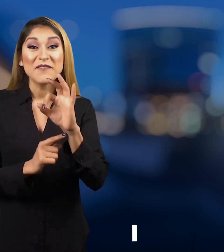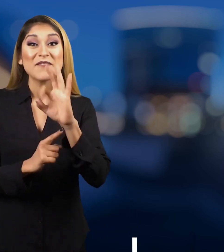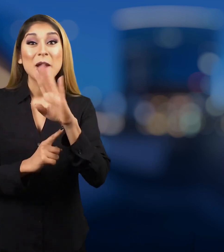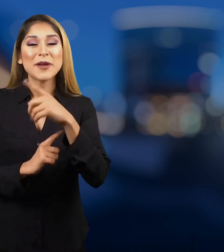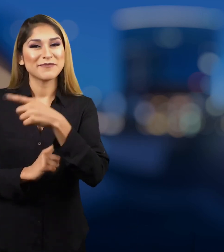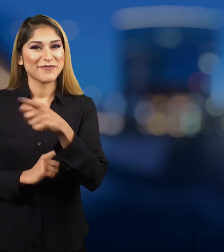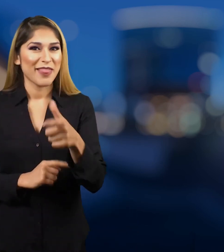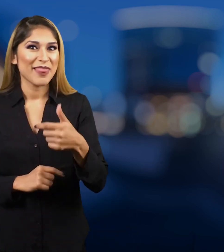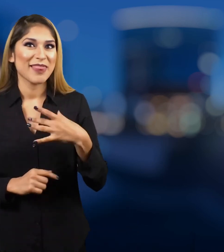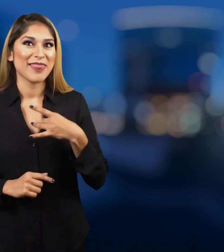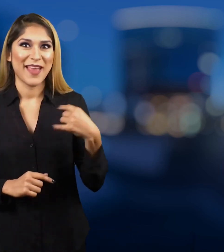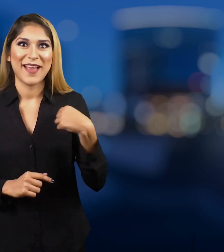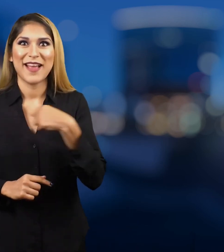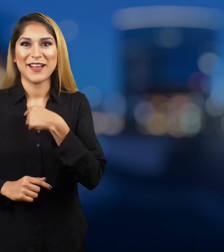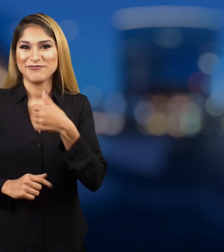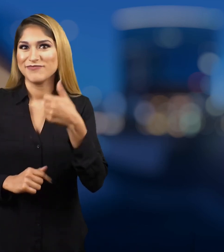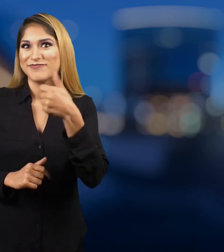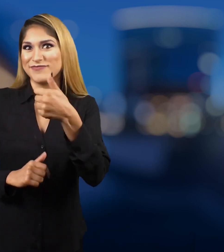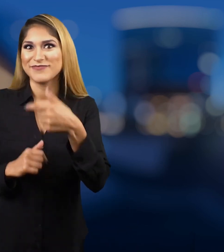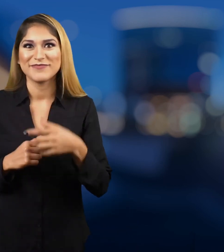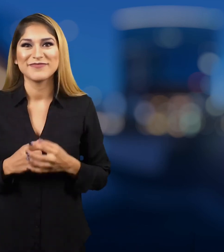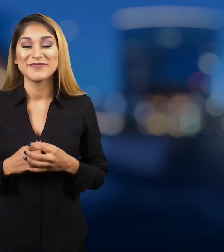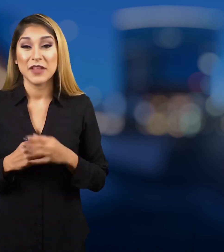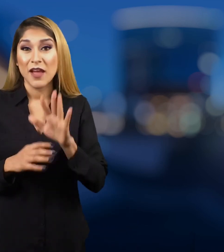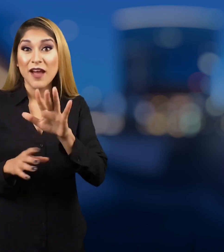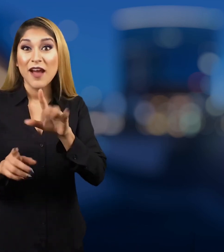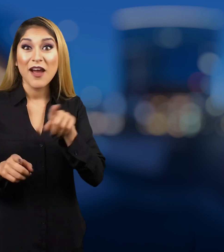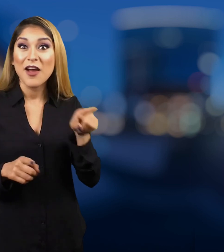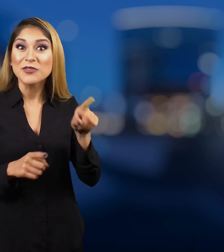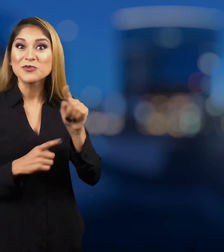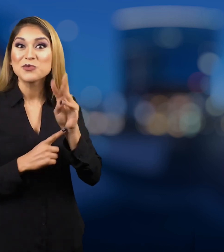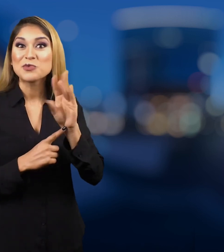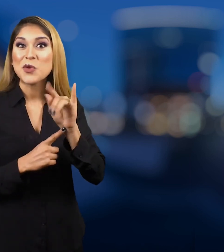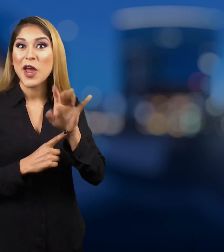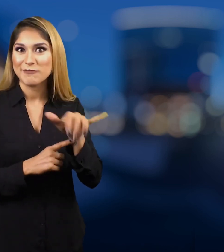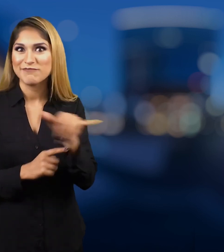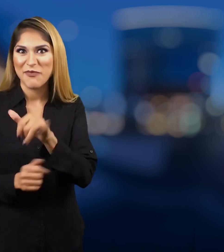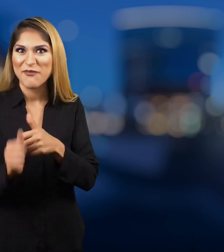Remember to like us on Facebook and follow us on Twitter.